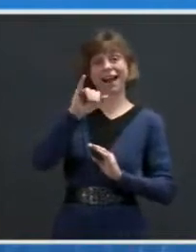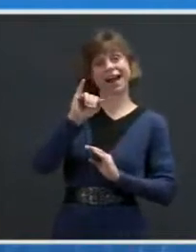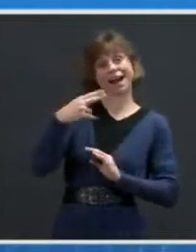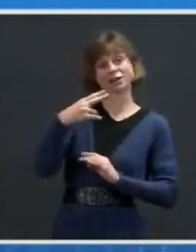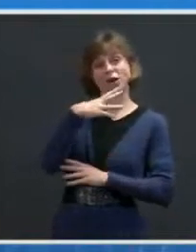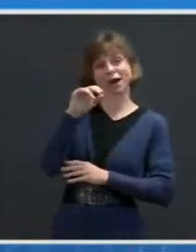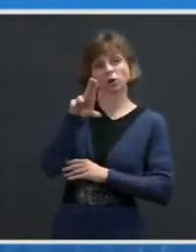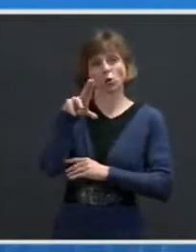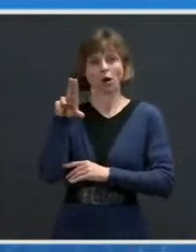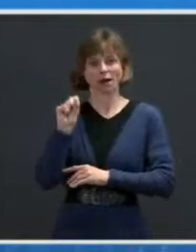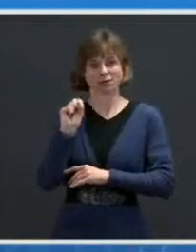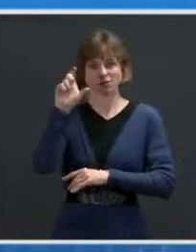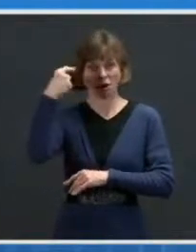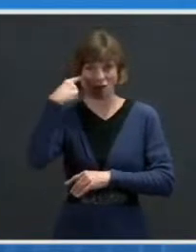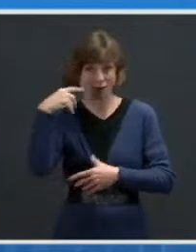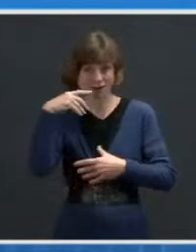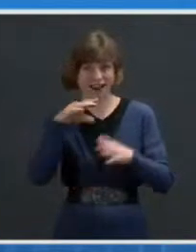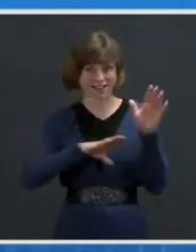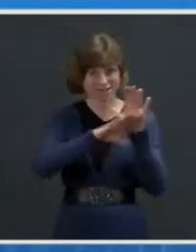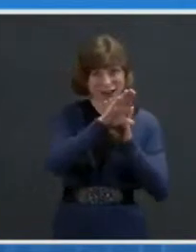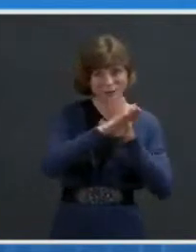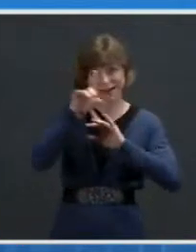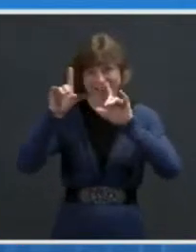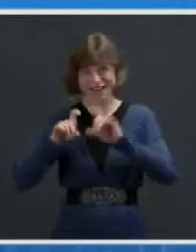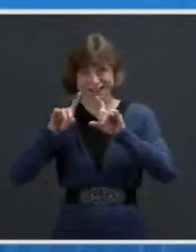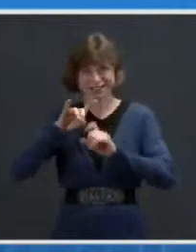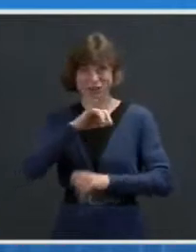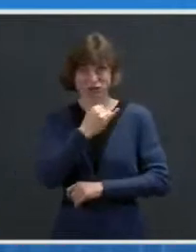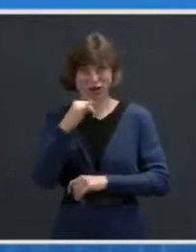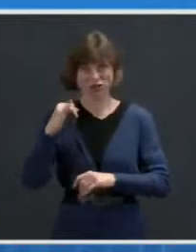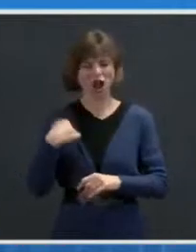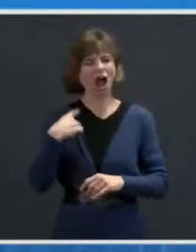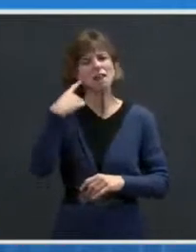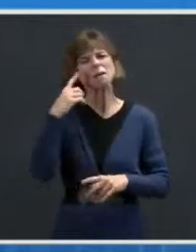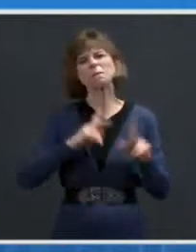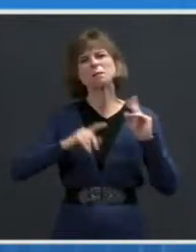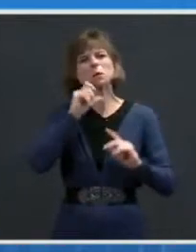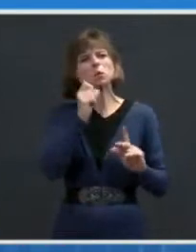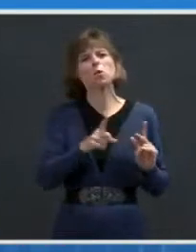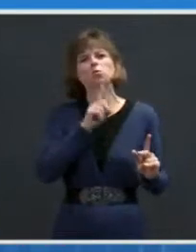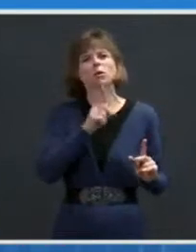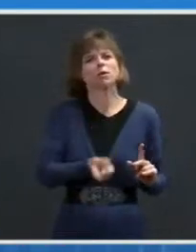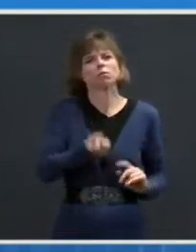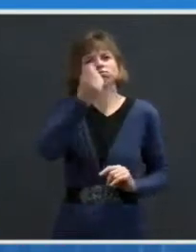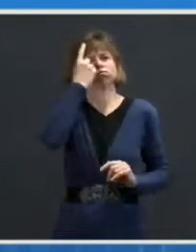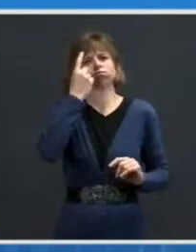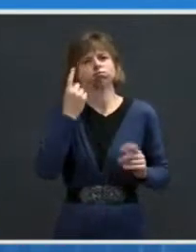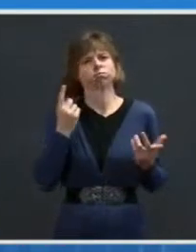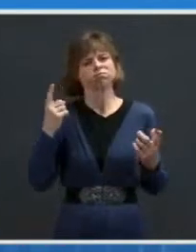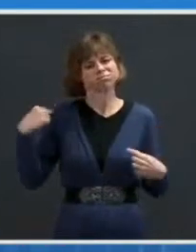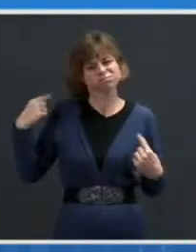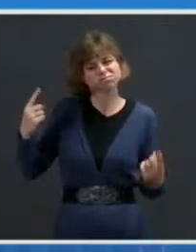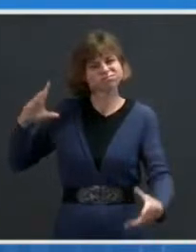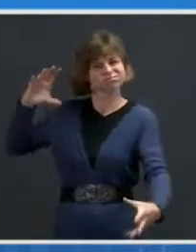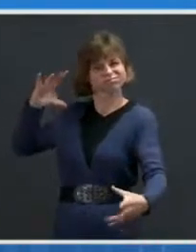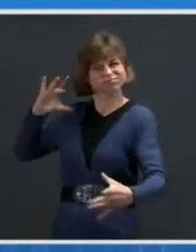SUCCESSFUL. I HAVE THE TITLE OF THE SLIDE